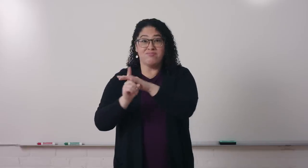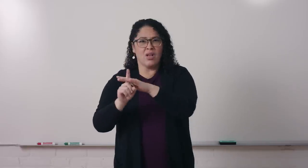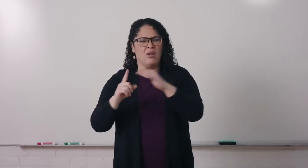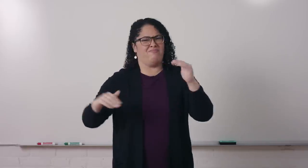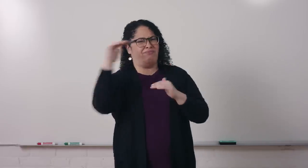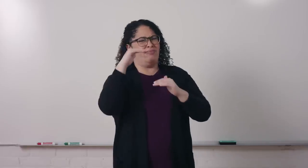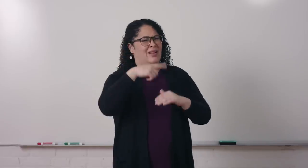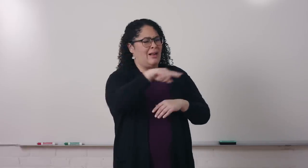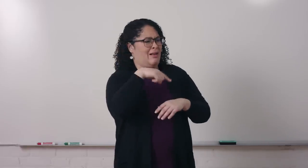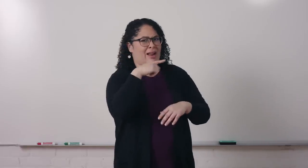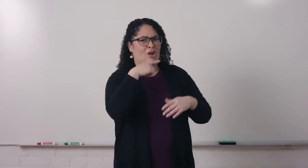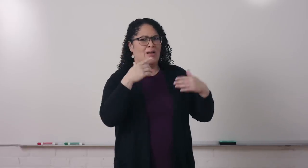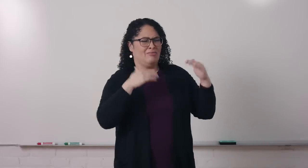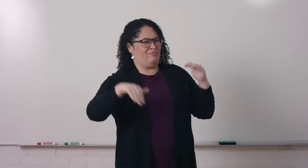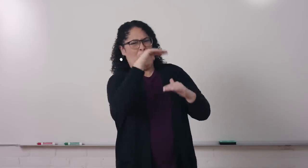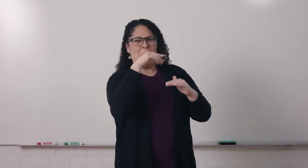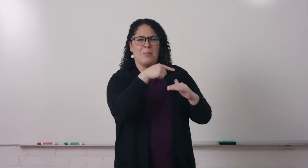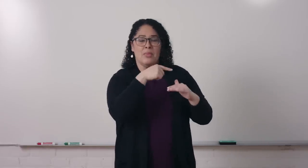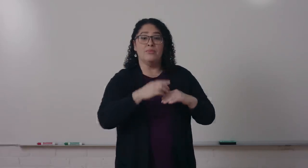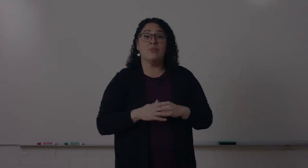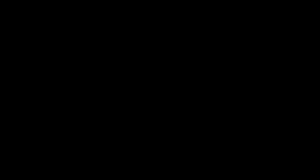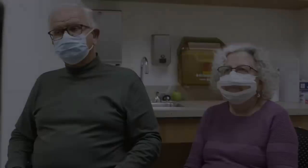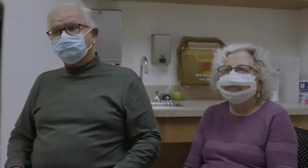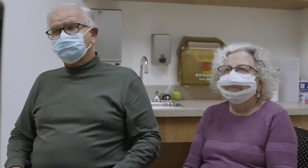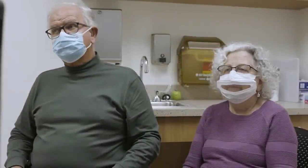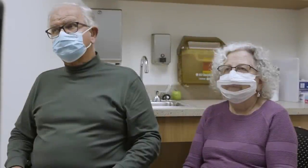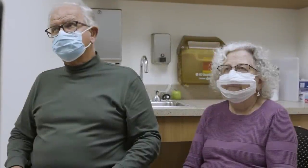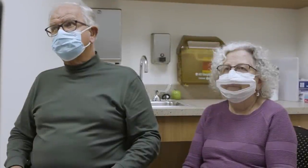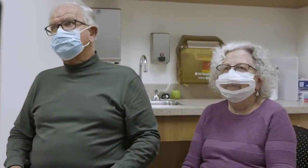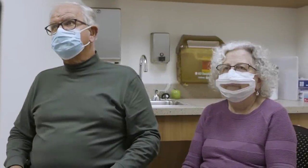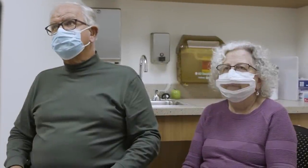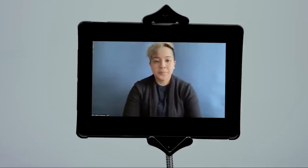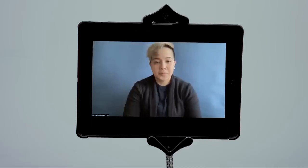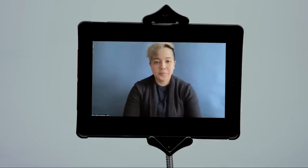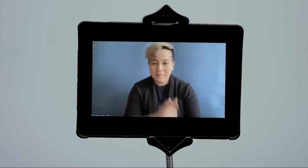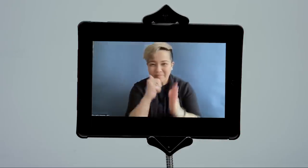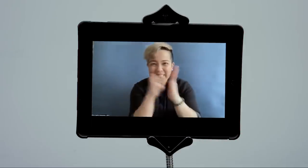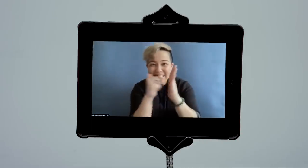disparities compared to the general population. [Knocking on the door]